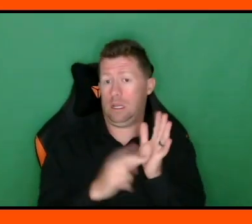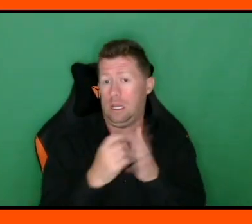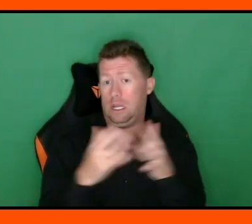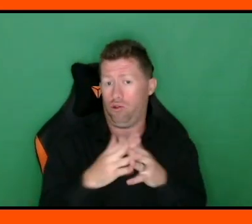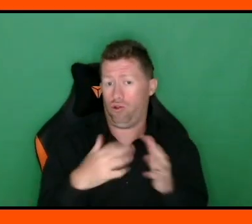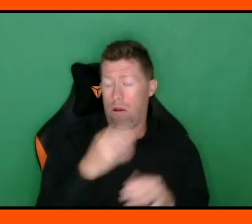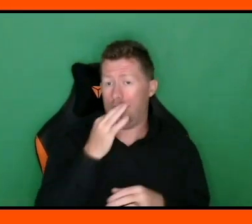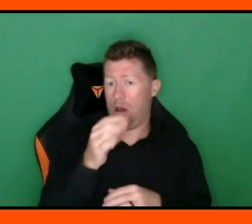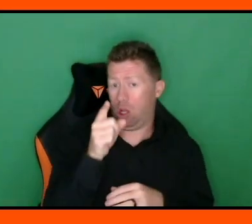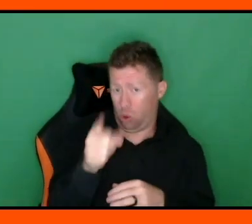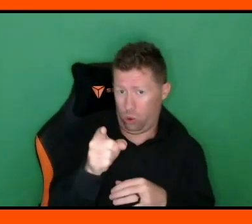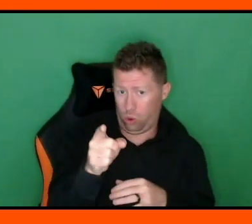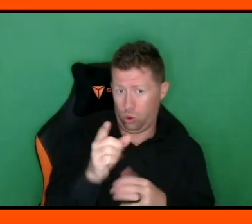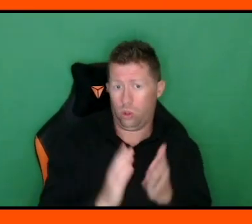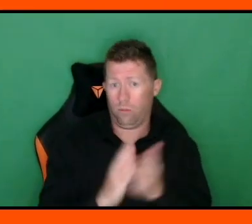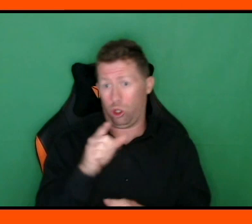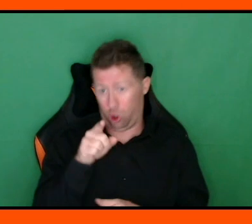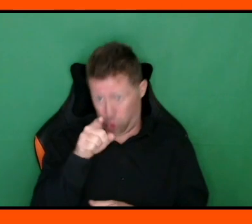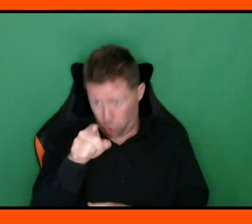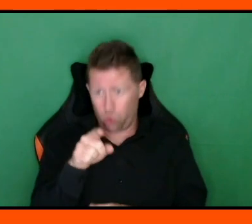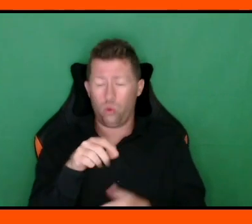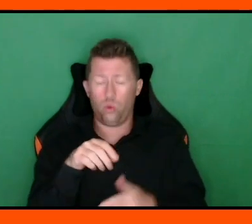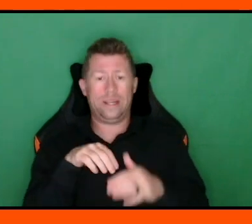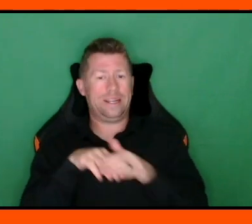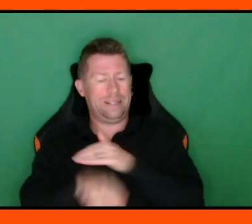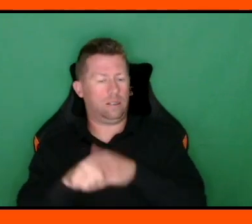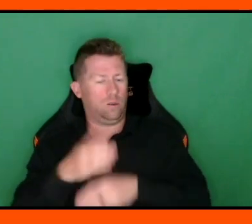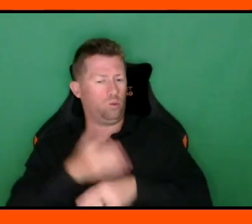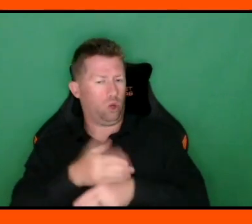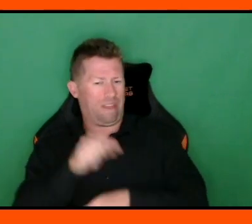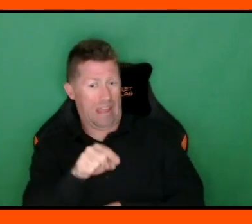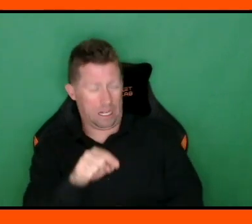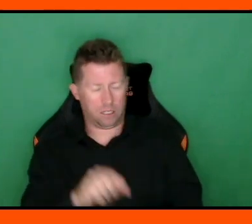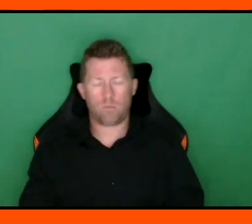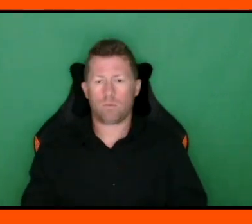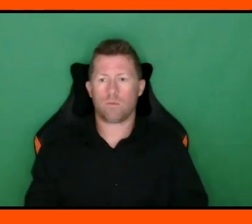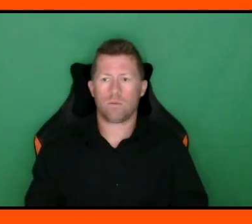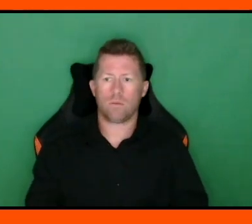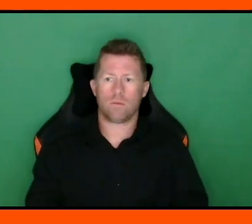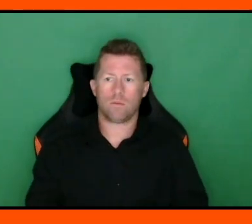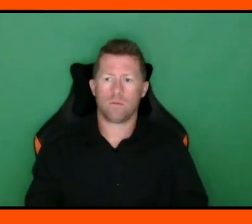because you are really into this space is once you’ve made a submission